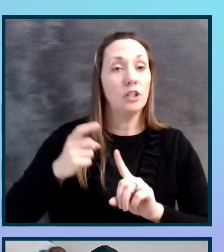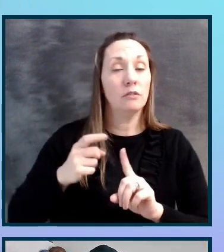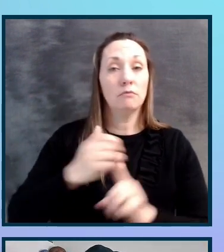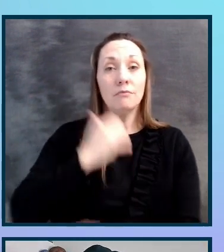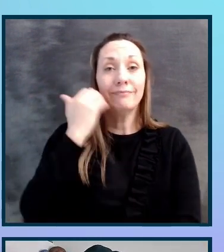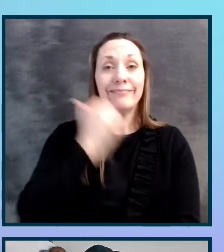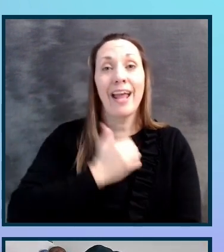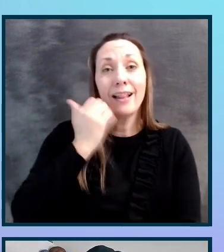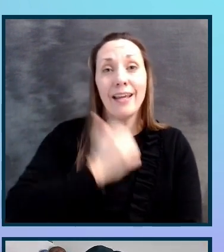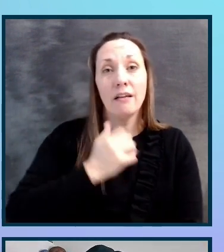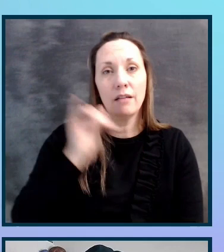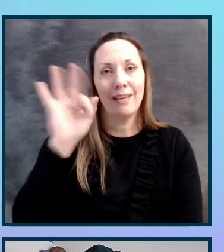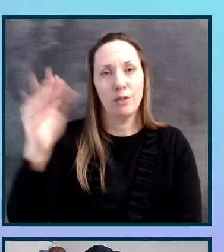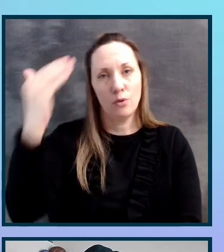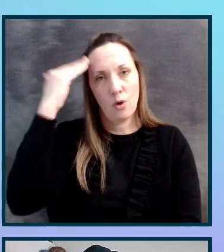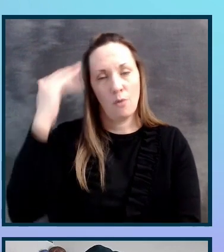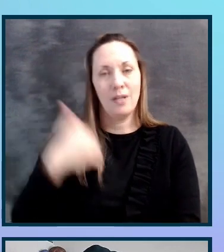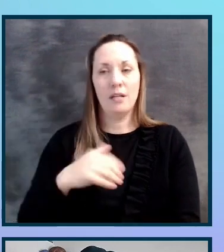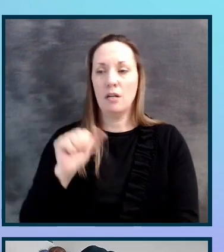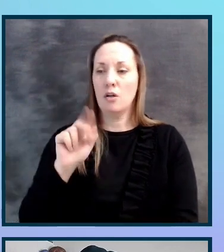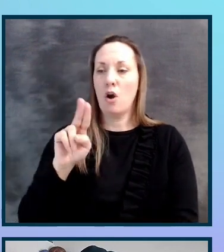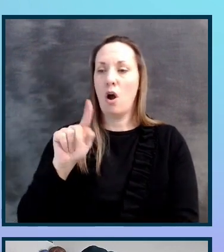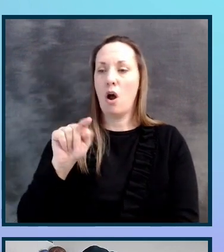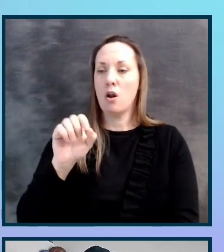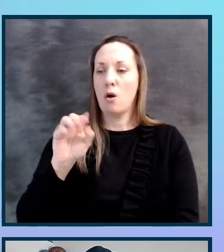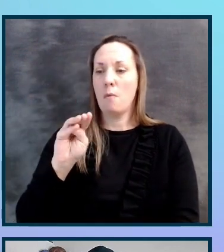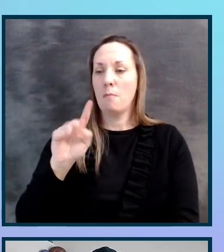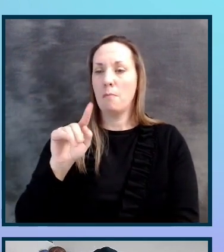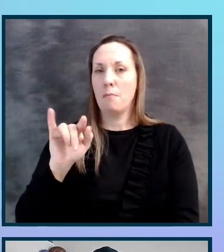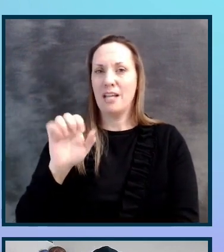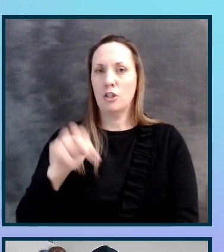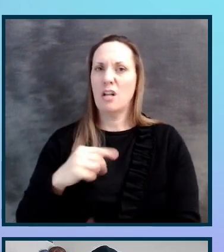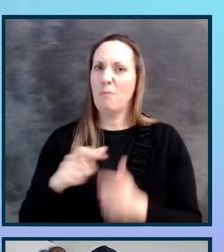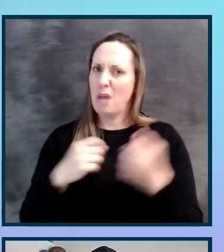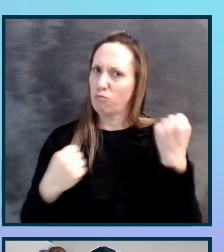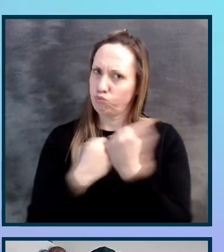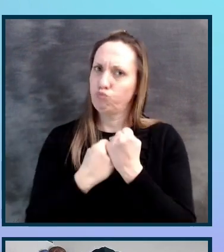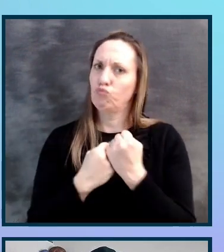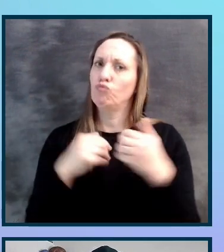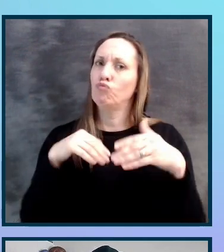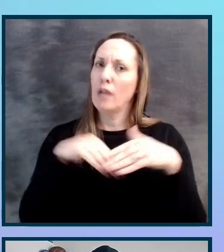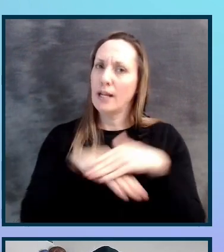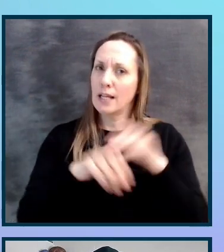If any of you know me, I'm a huge advocate for automation and accessibility. I am a realist. I will put this out there right now.